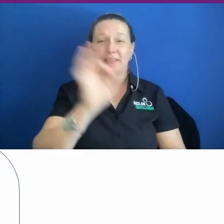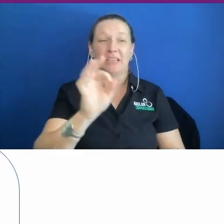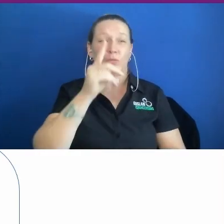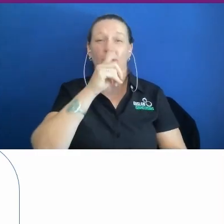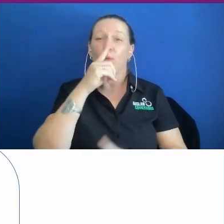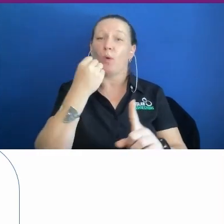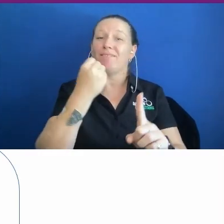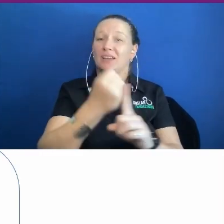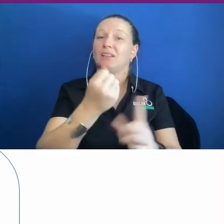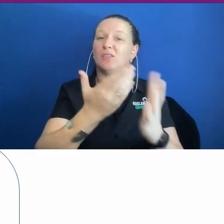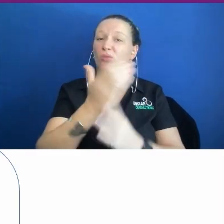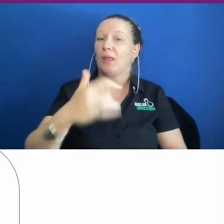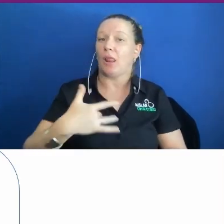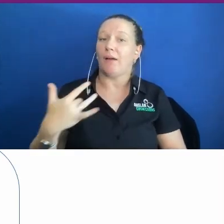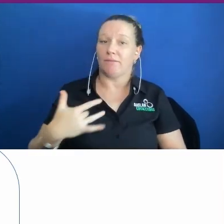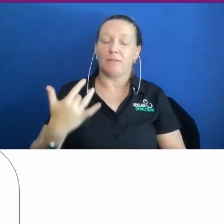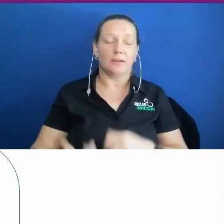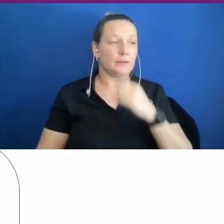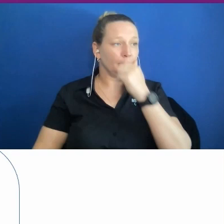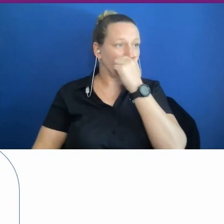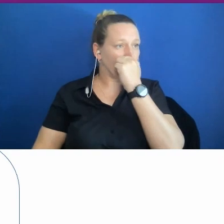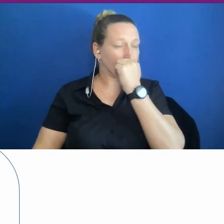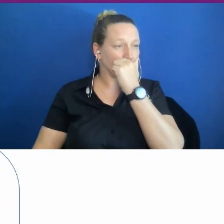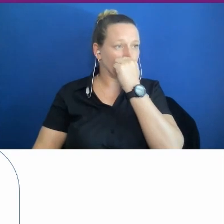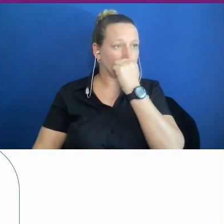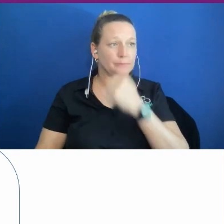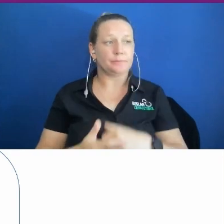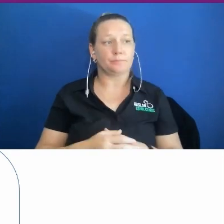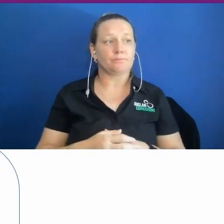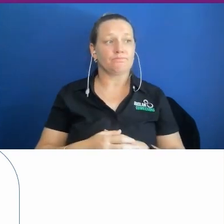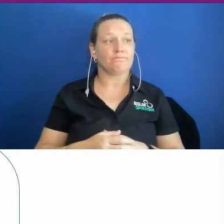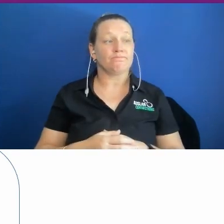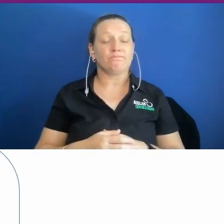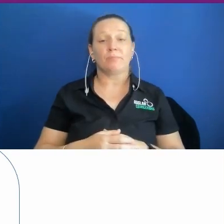and many still had feeding challenges beyond their teen years, so this was an important thing